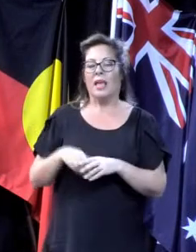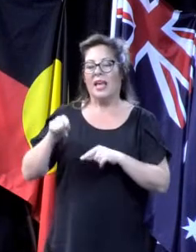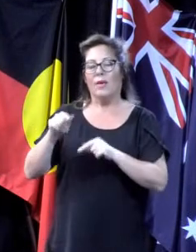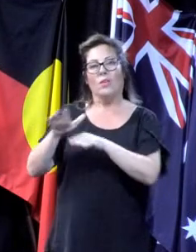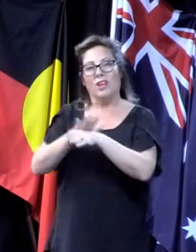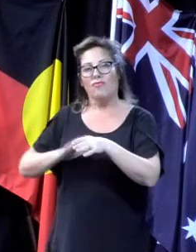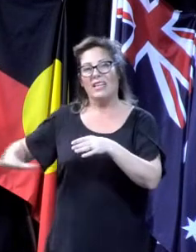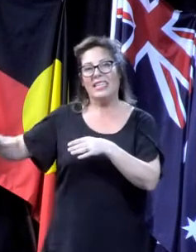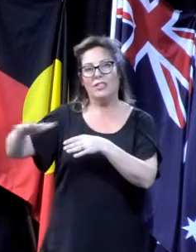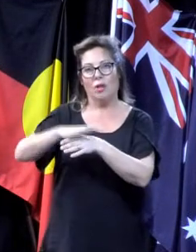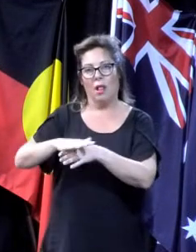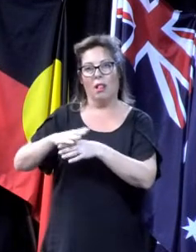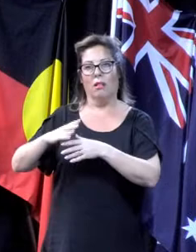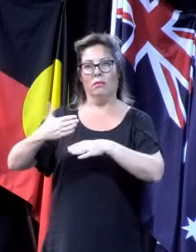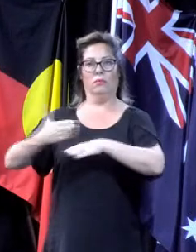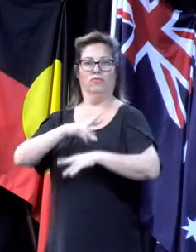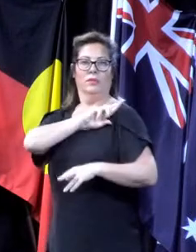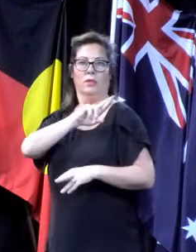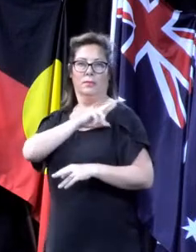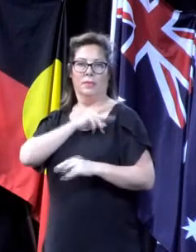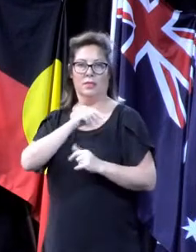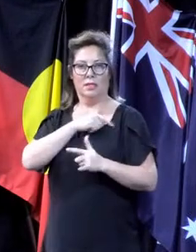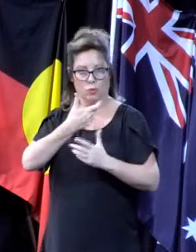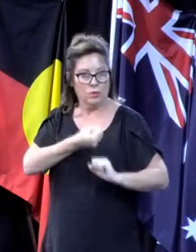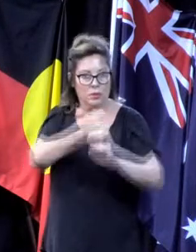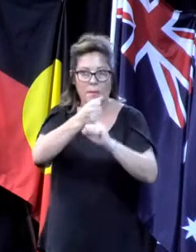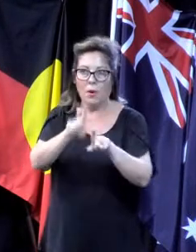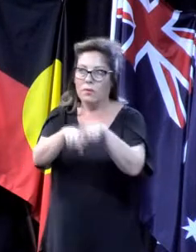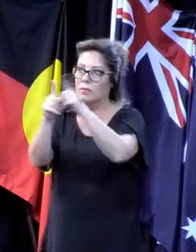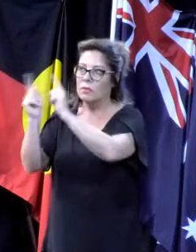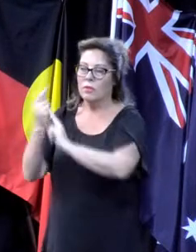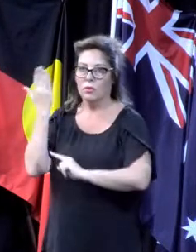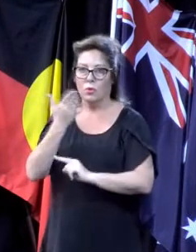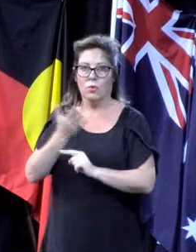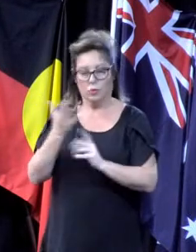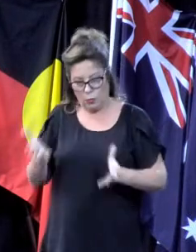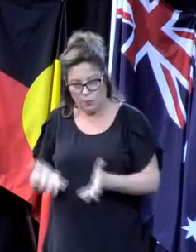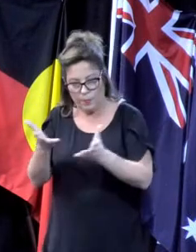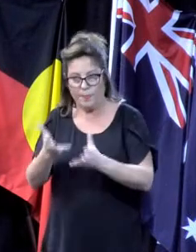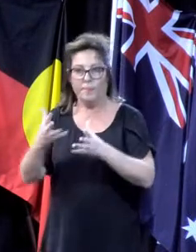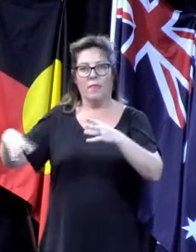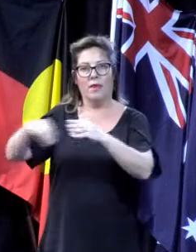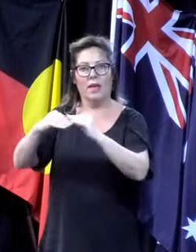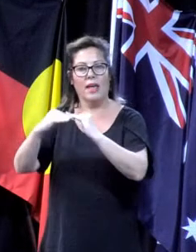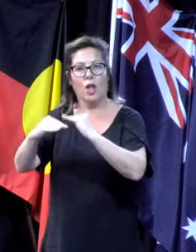to advance the inclusive education of students with autism. OK, alright, so, what does it look like on the ground?